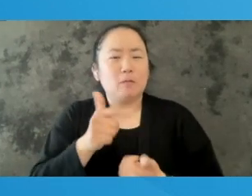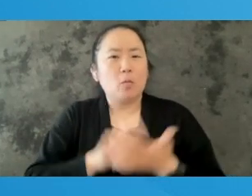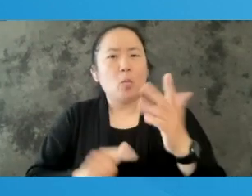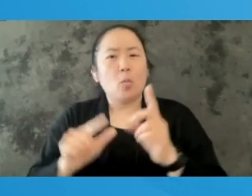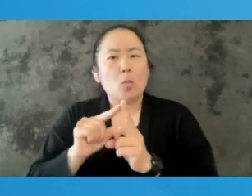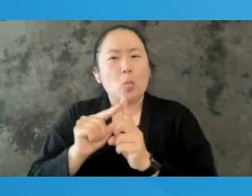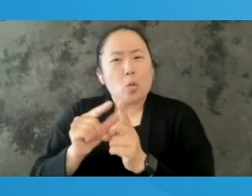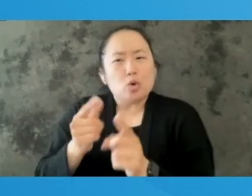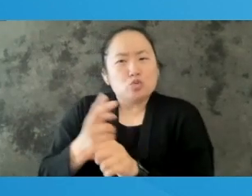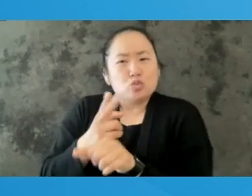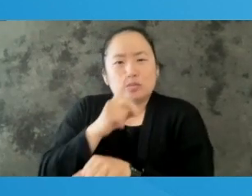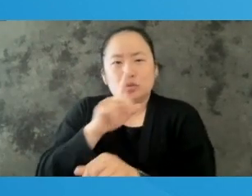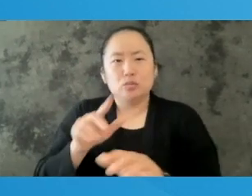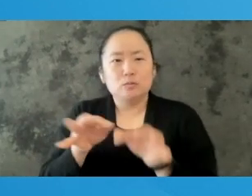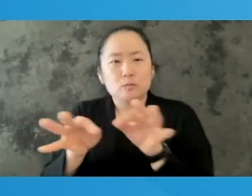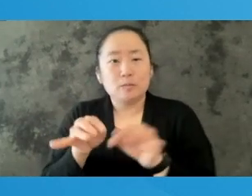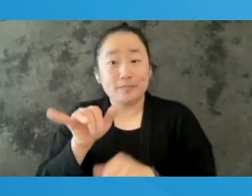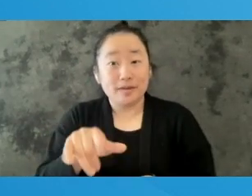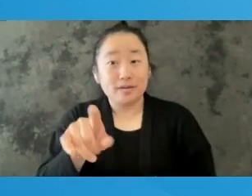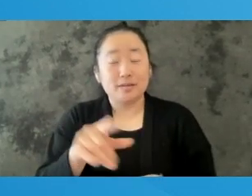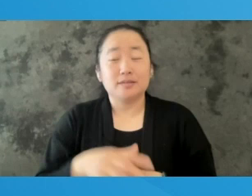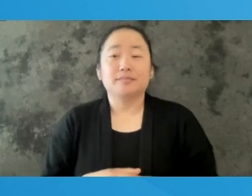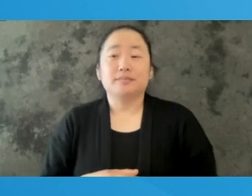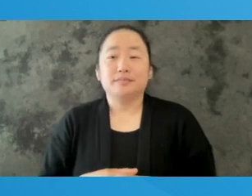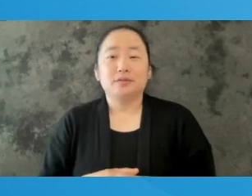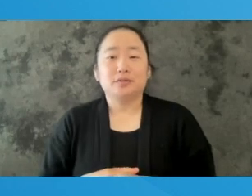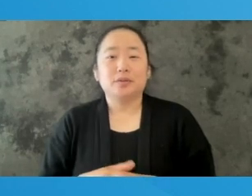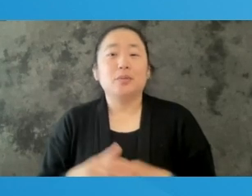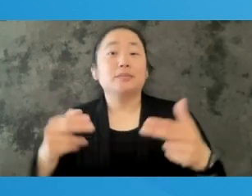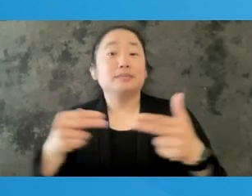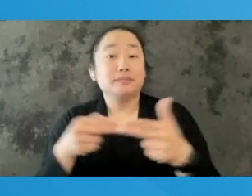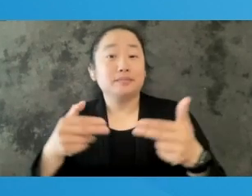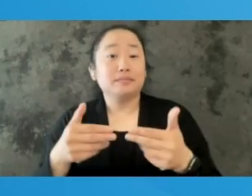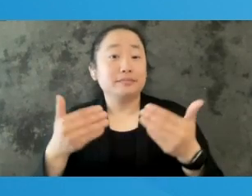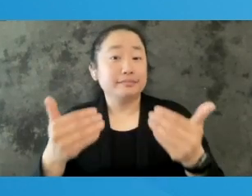So, if you do next slide, please.